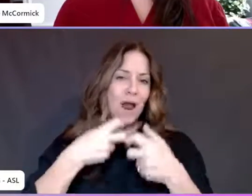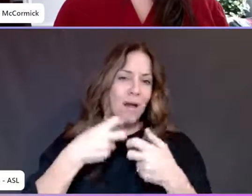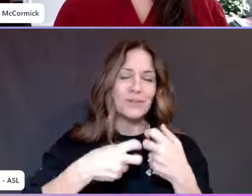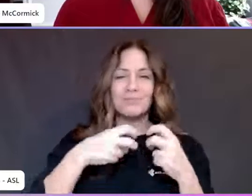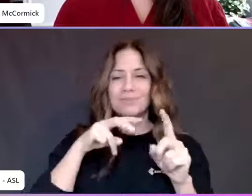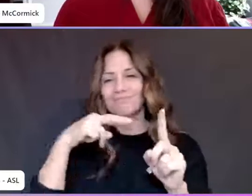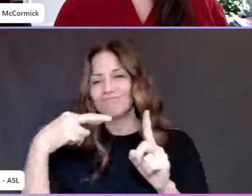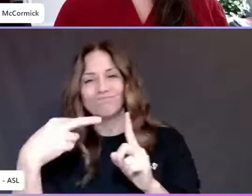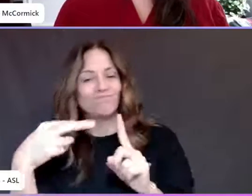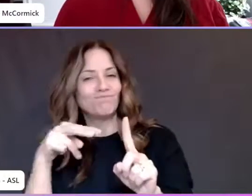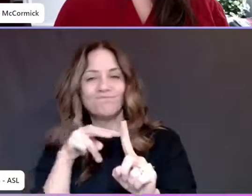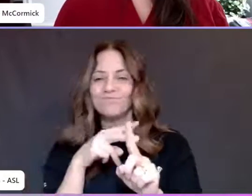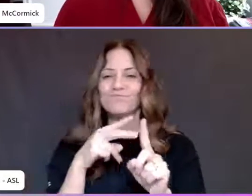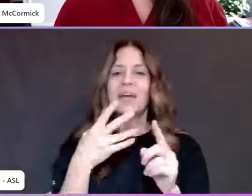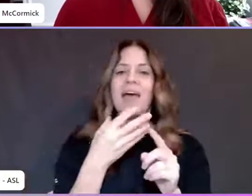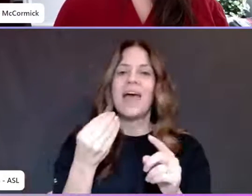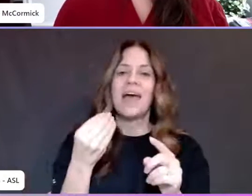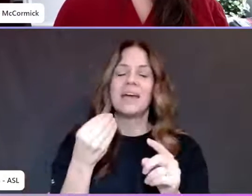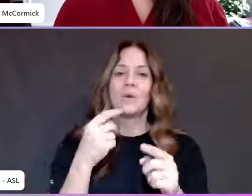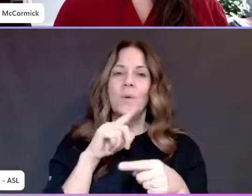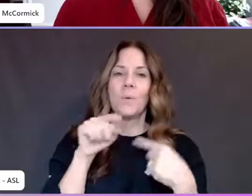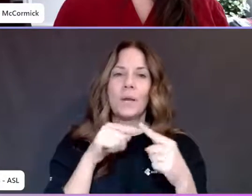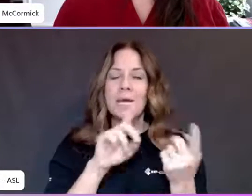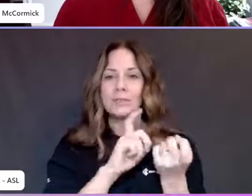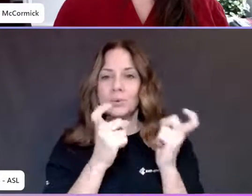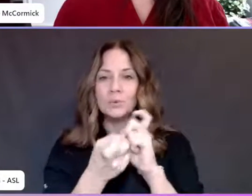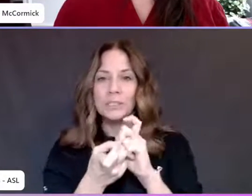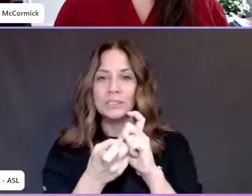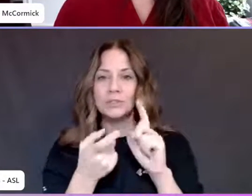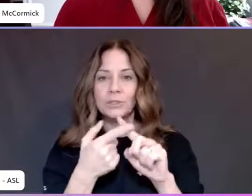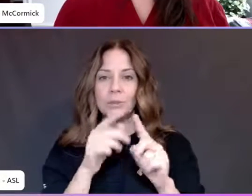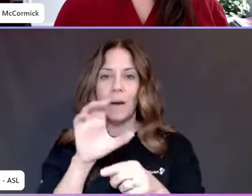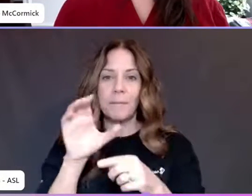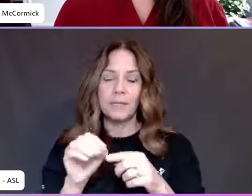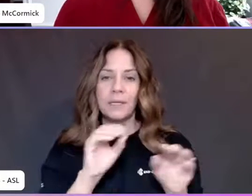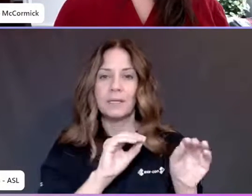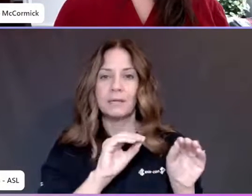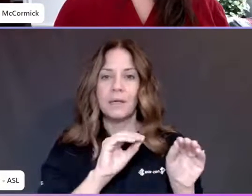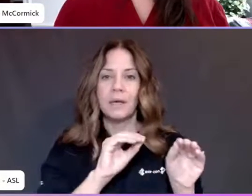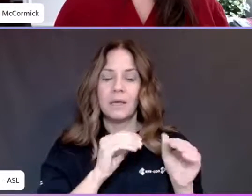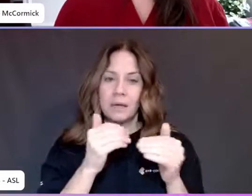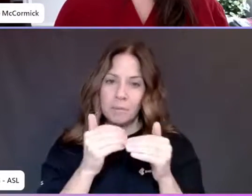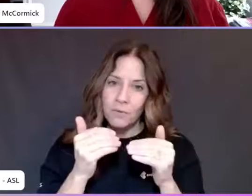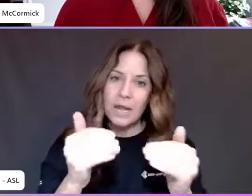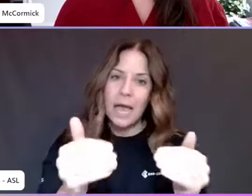it was so cool, and you get to help so many people, but you also get a self cool problems come and think of